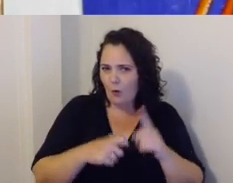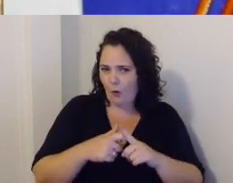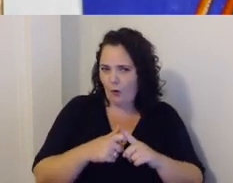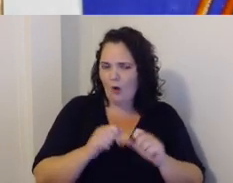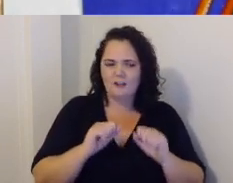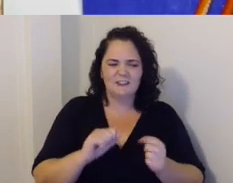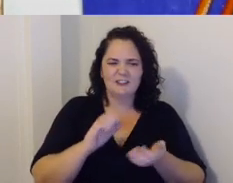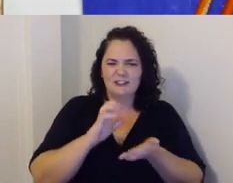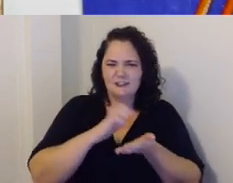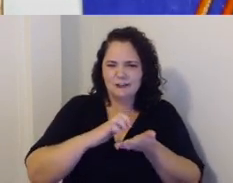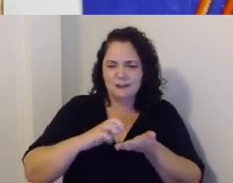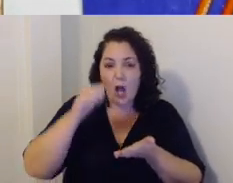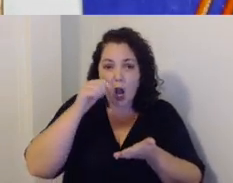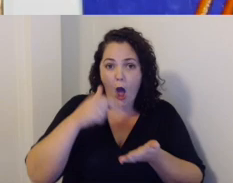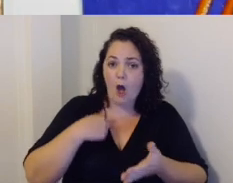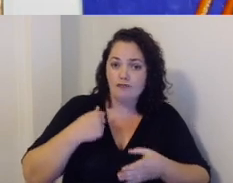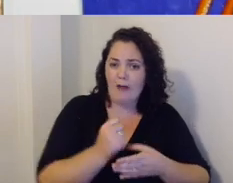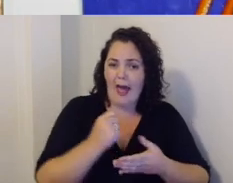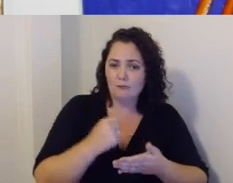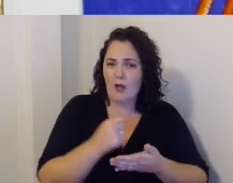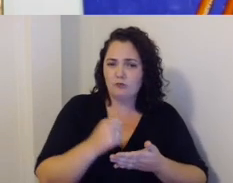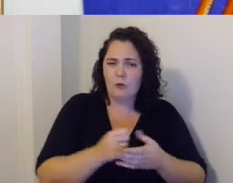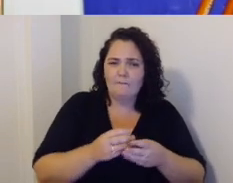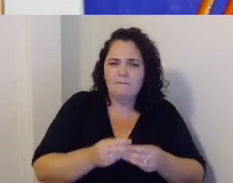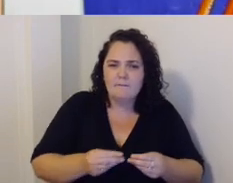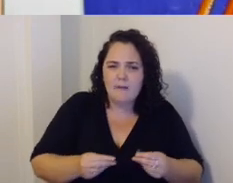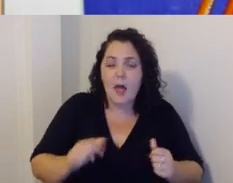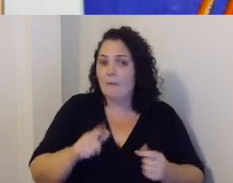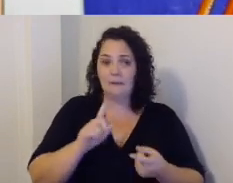is gritty even though it's very finely ground it still has some grit to it and you'll